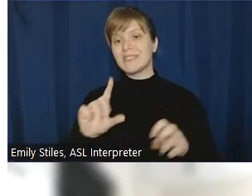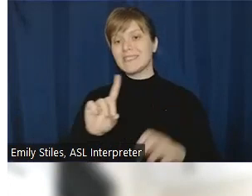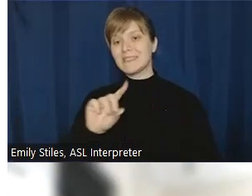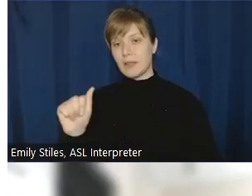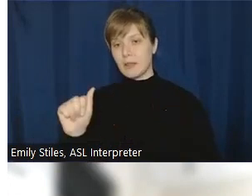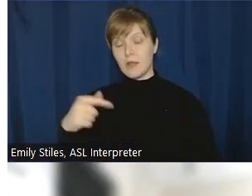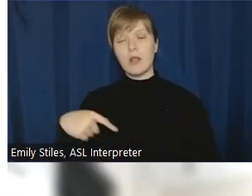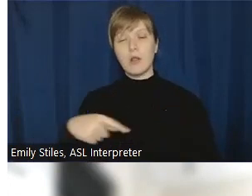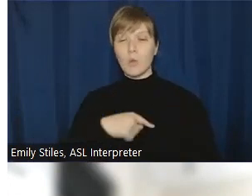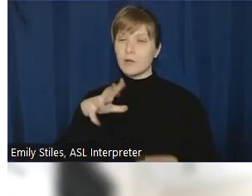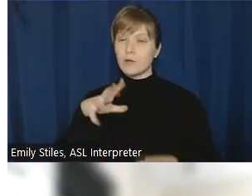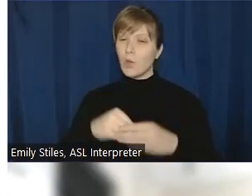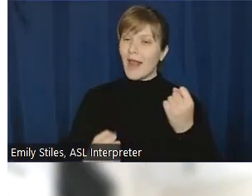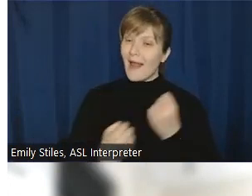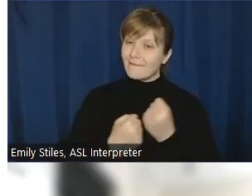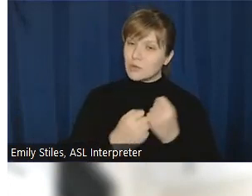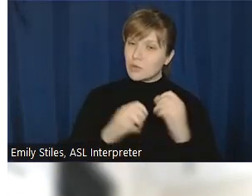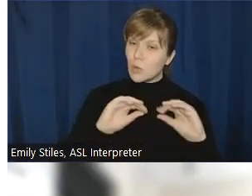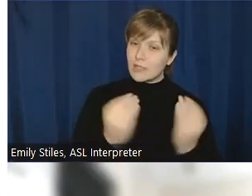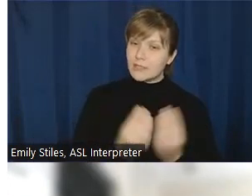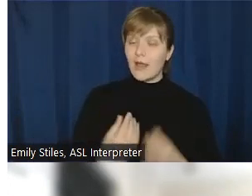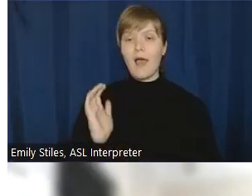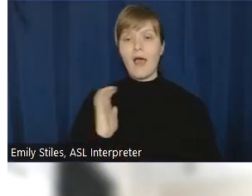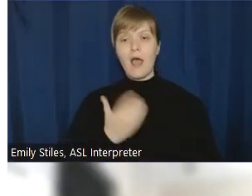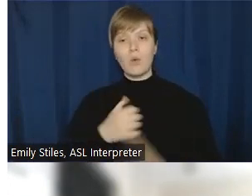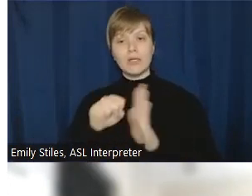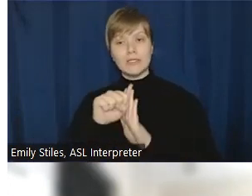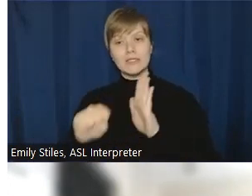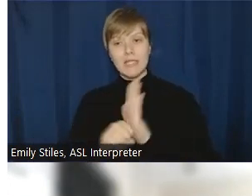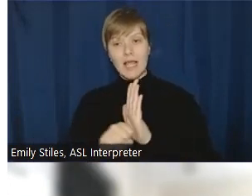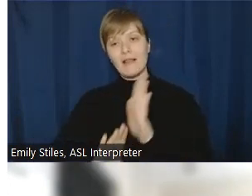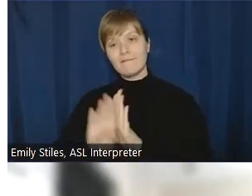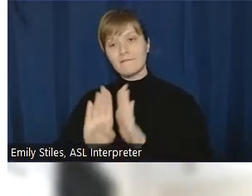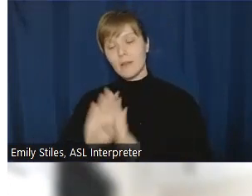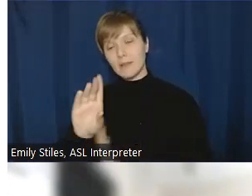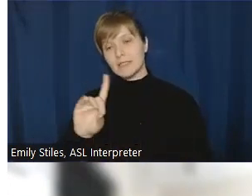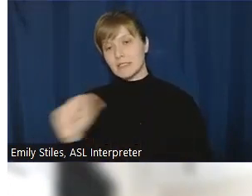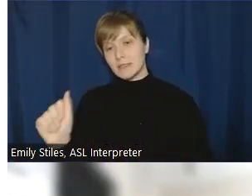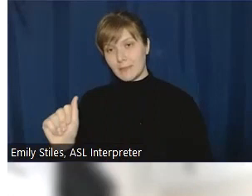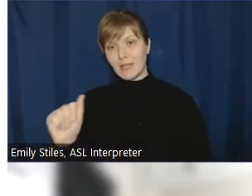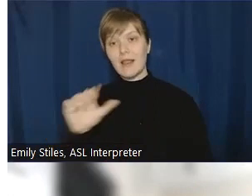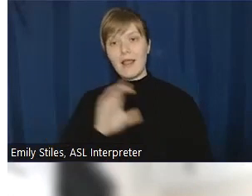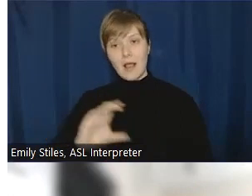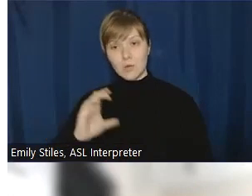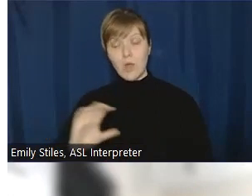our state developmental disability councils, and our university centers for excellence in